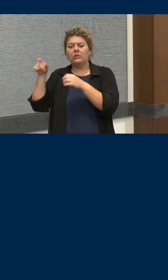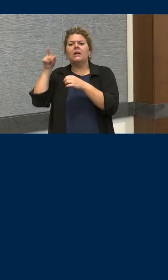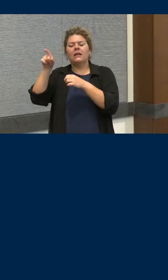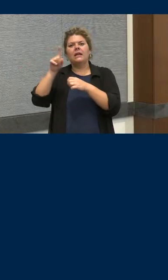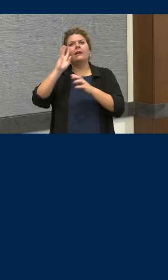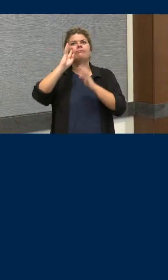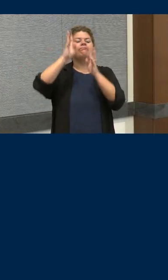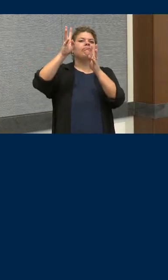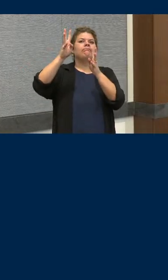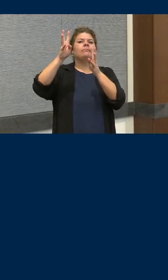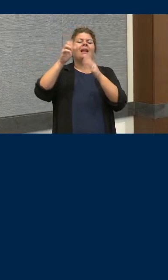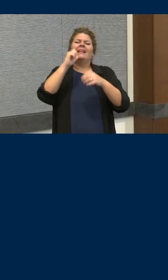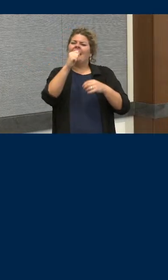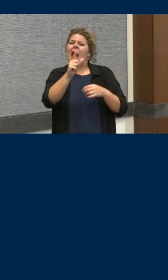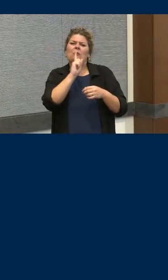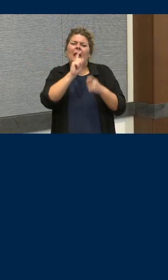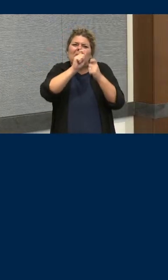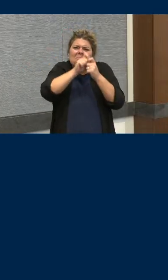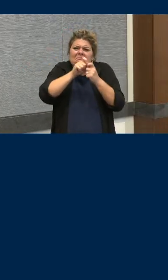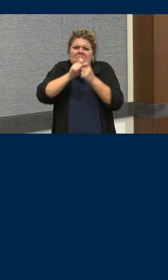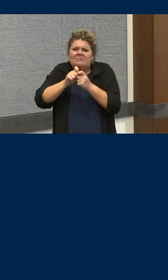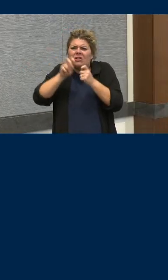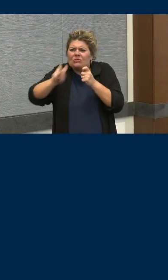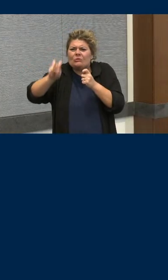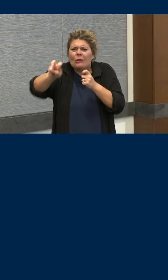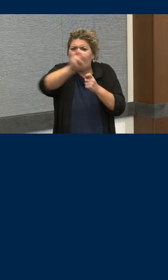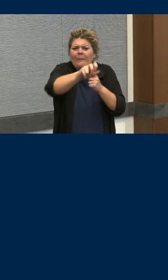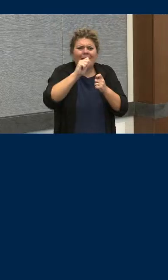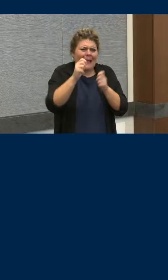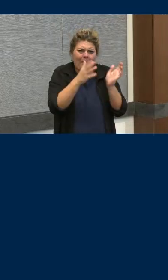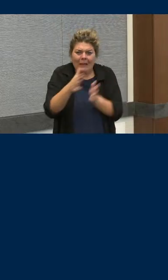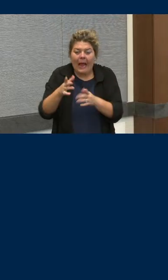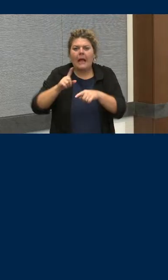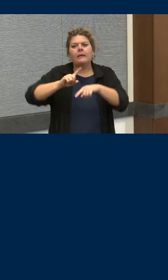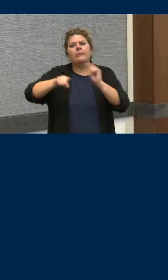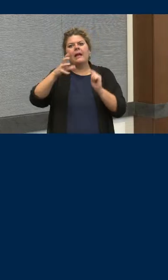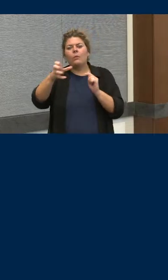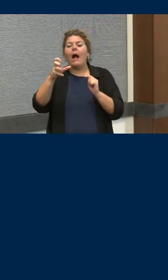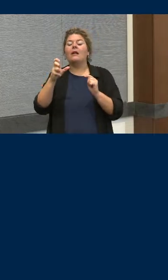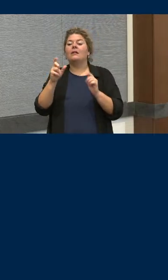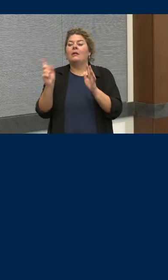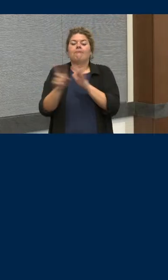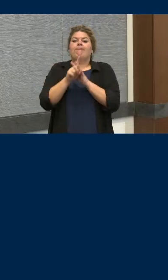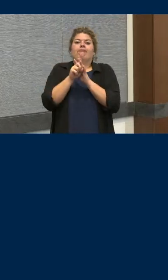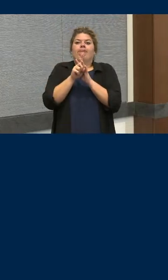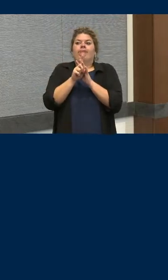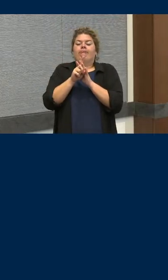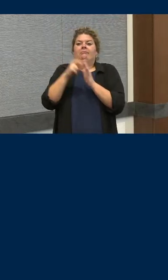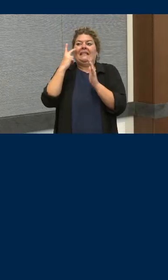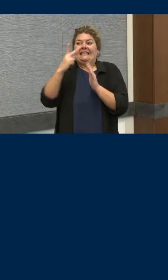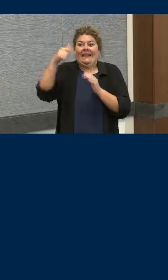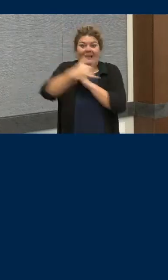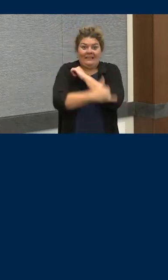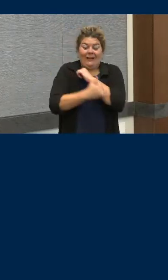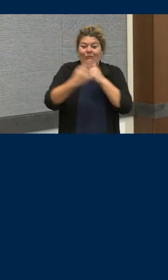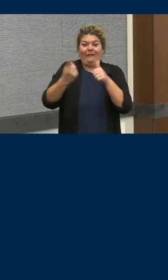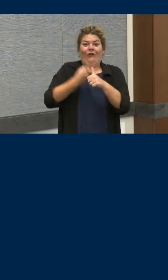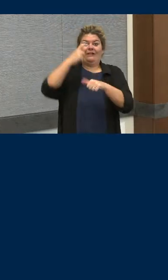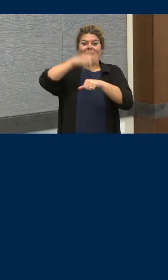spontaneous record of a man seeing this country for the first time. Frank received the